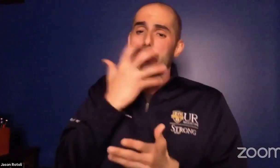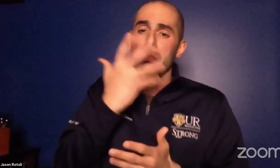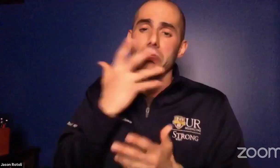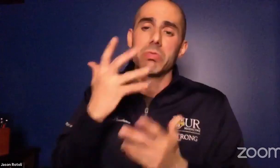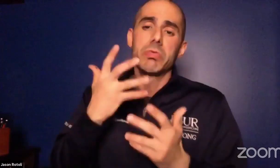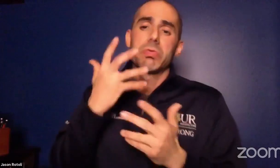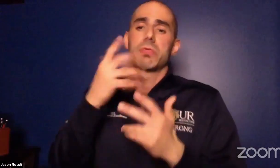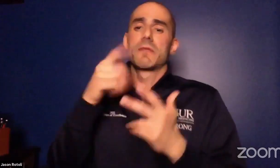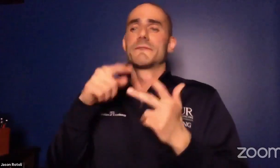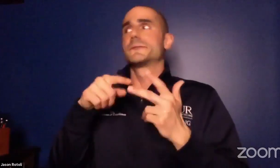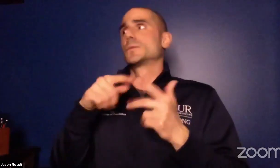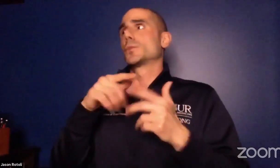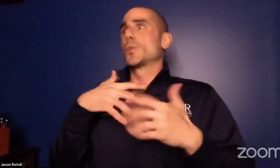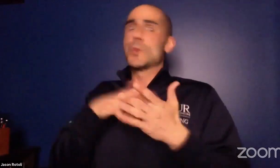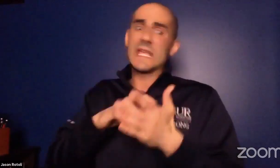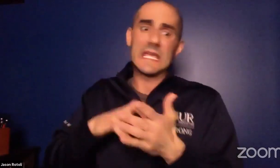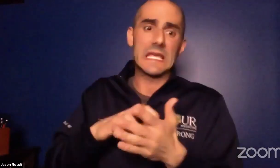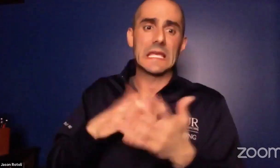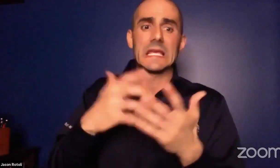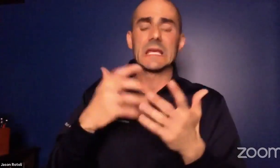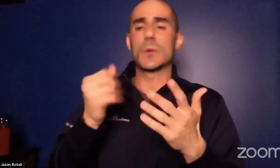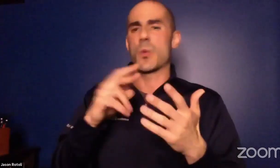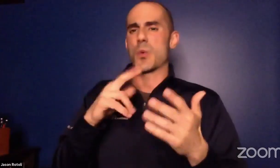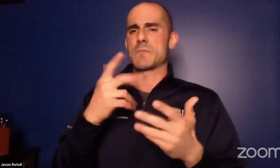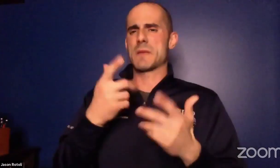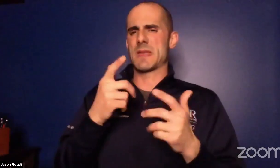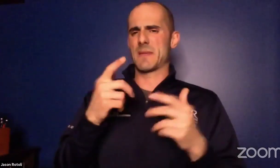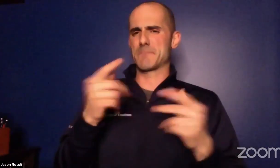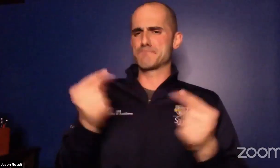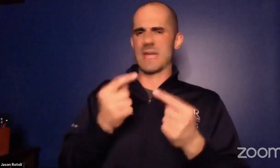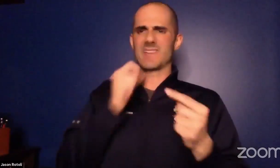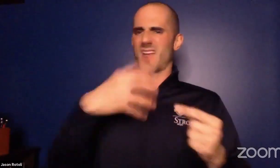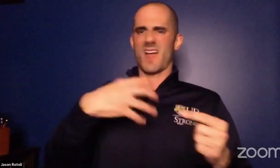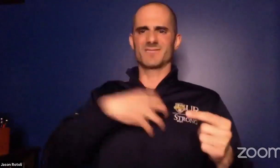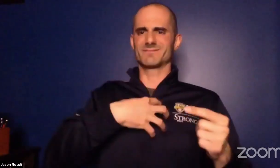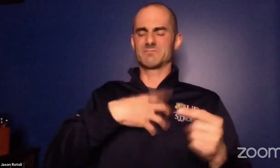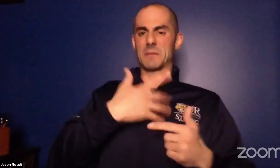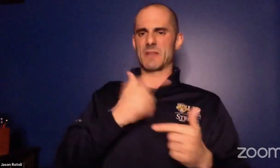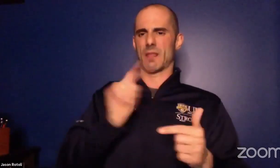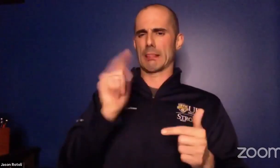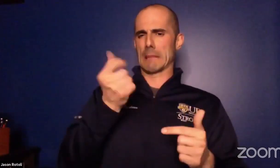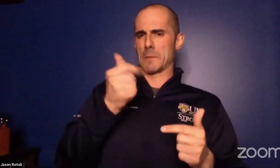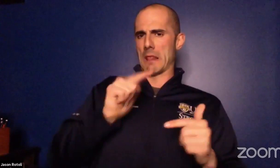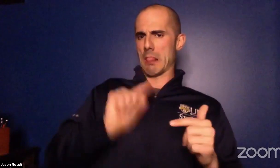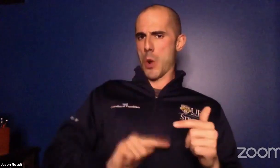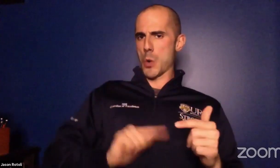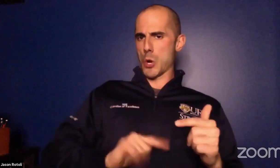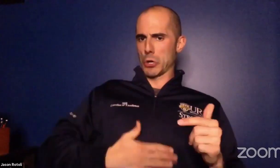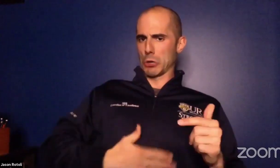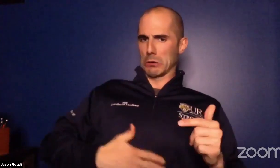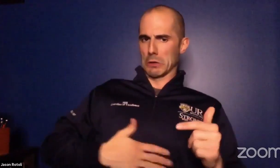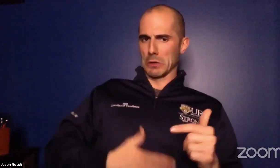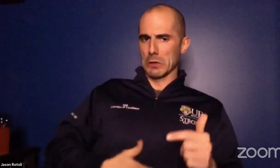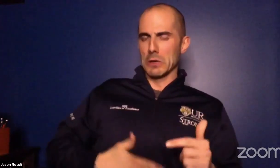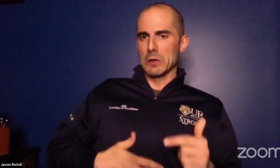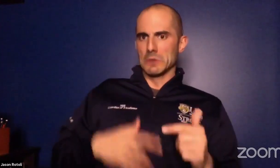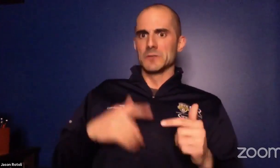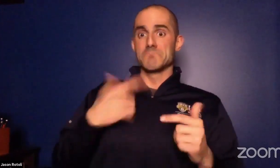The person starts sweating, can't breathe, may not be able to walk very far. And there is a possibility of feeling nauseous